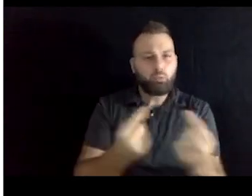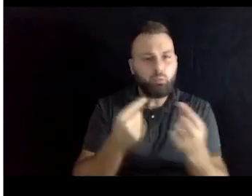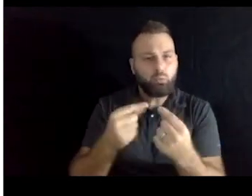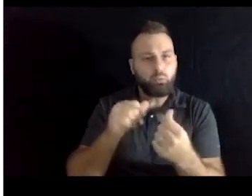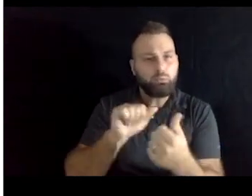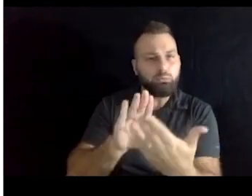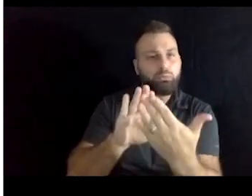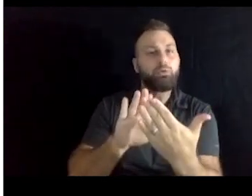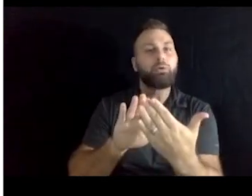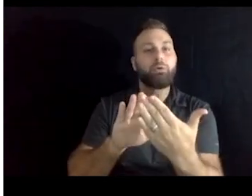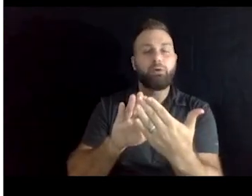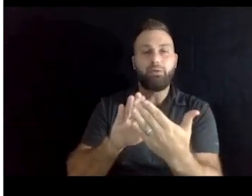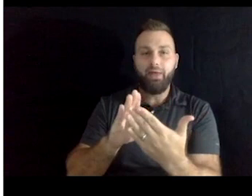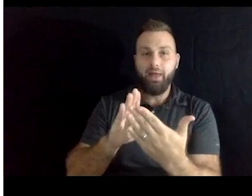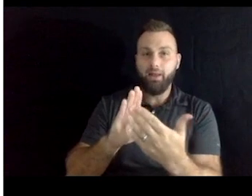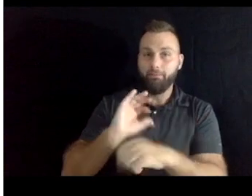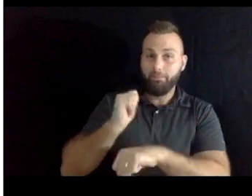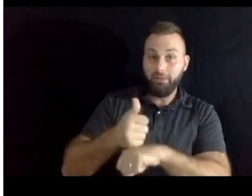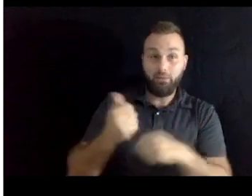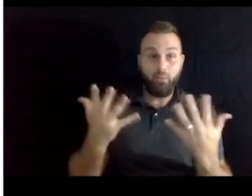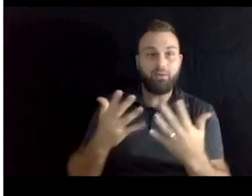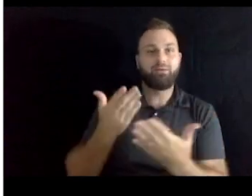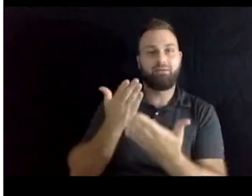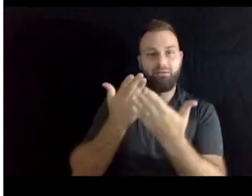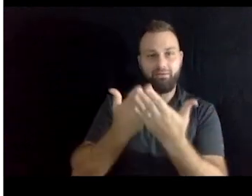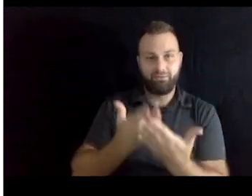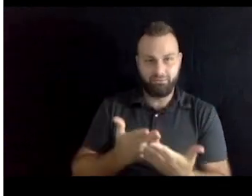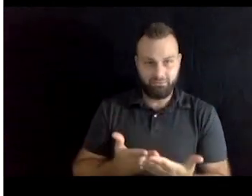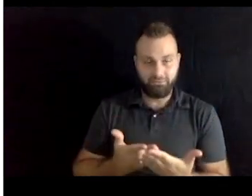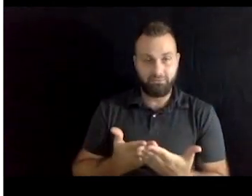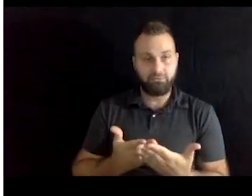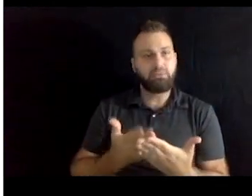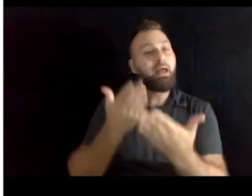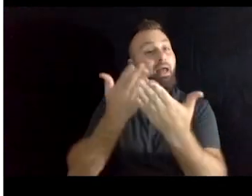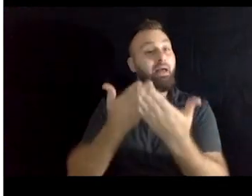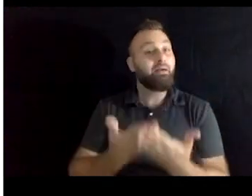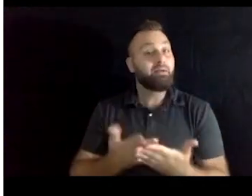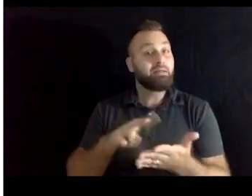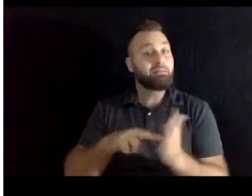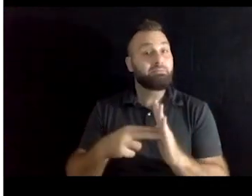are rooted in evidence. OK, So what do I mean by evidence?